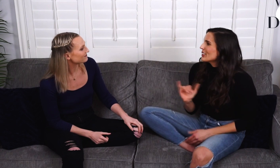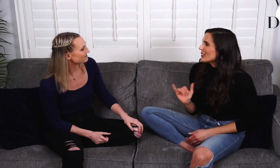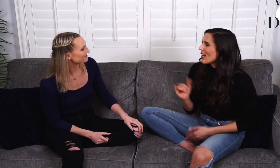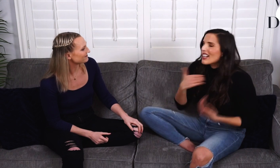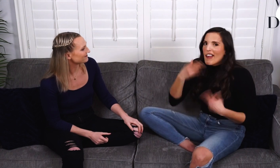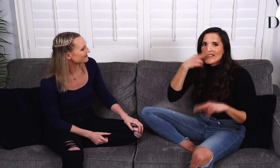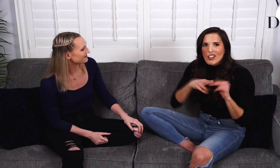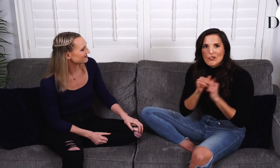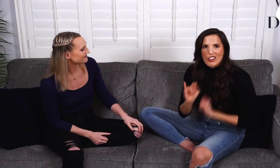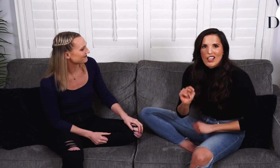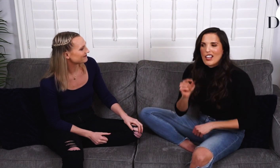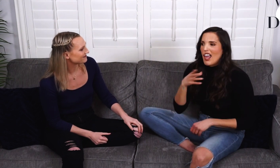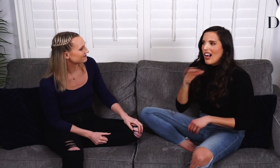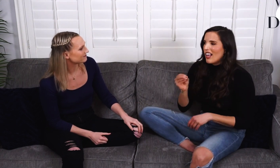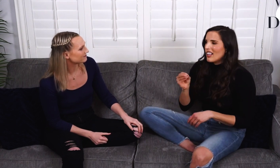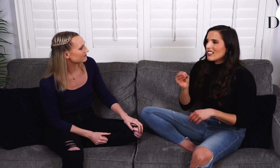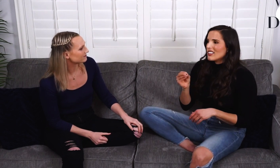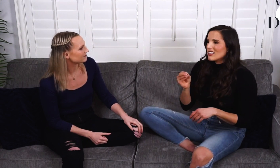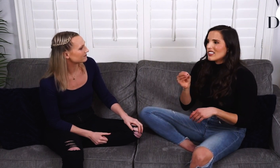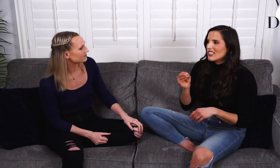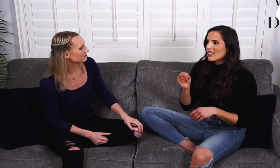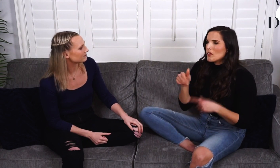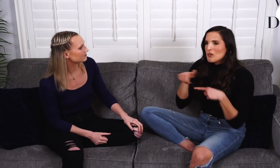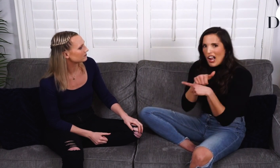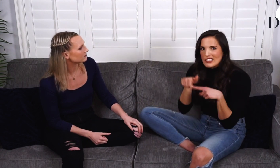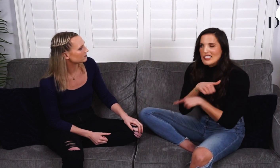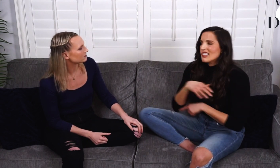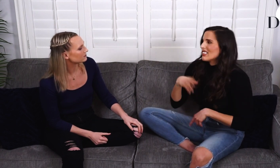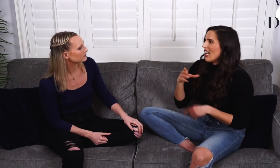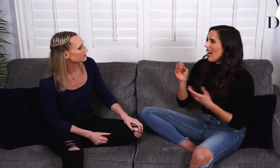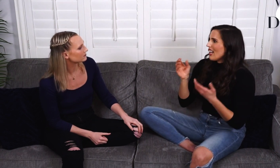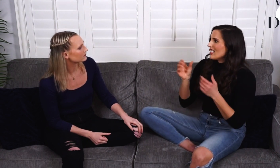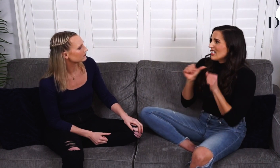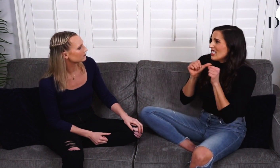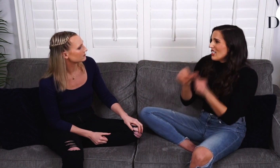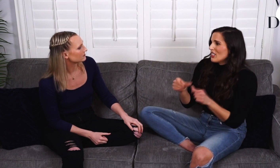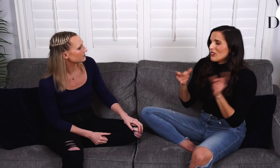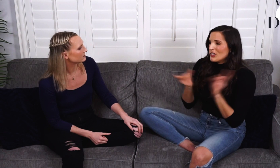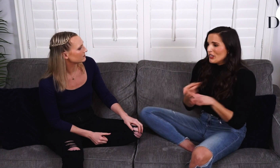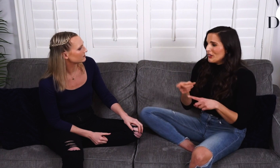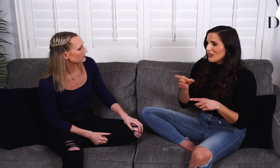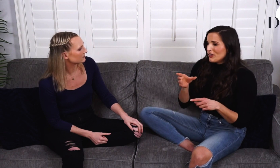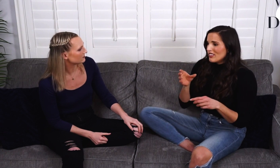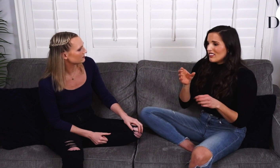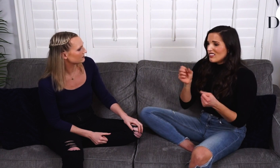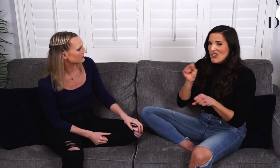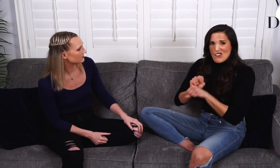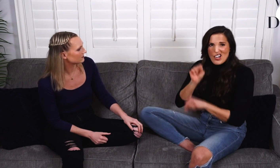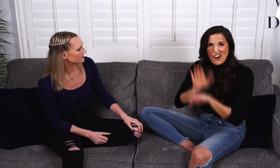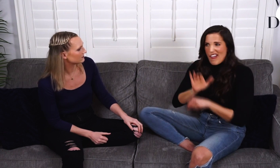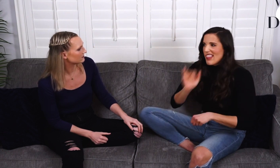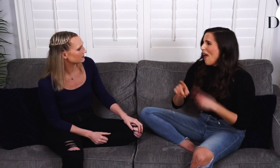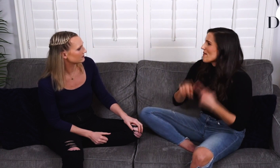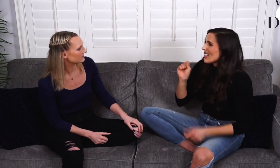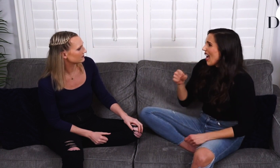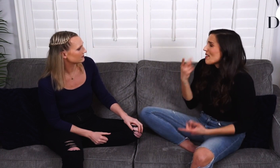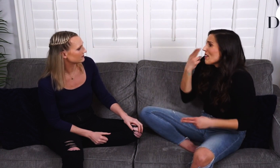as an actor too and to have fun with it and to practice and to continue to work on that. But yeah, it's